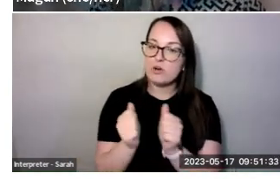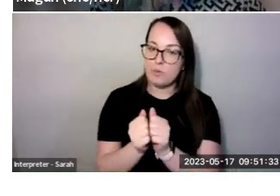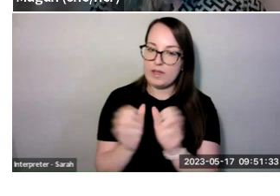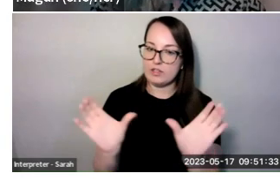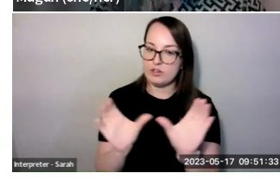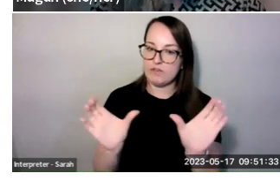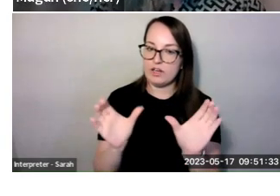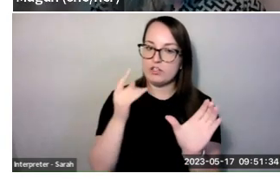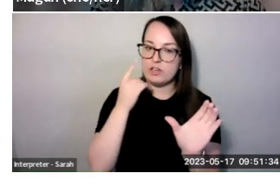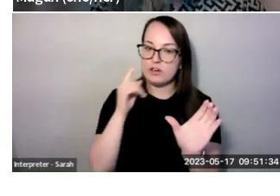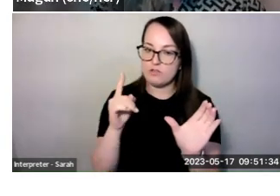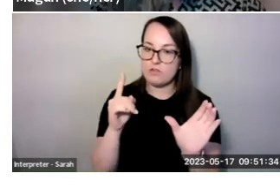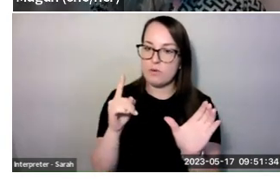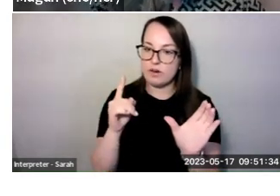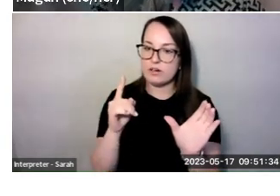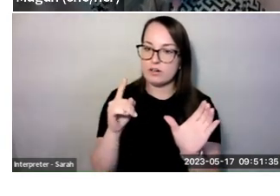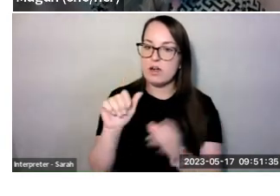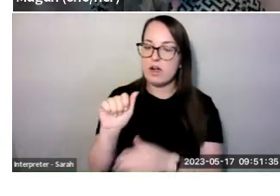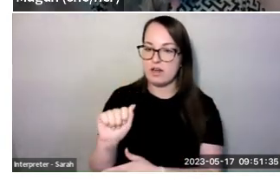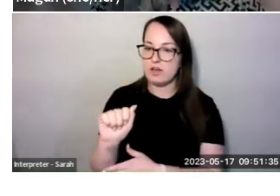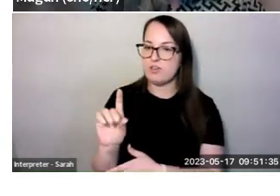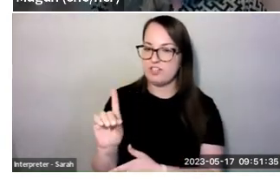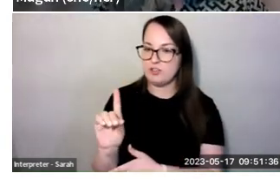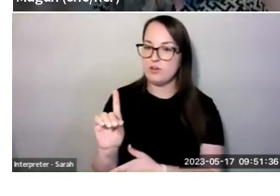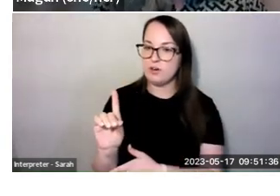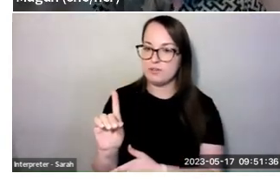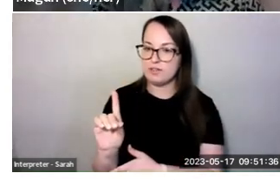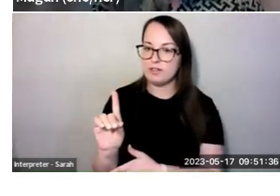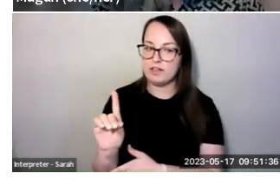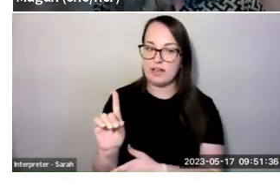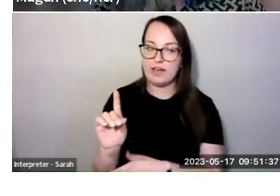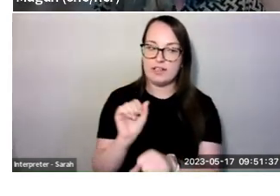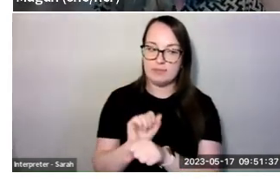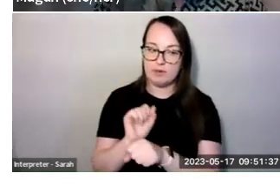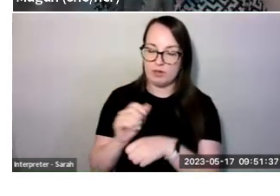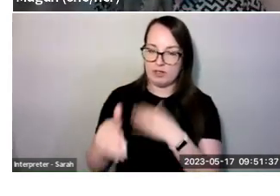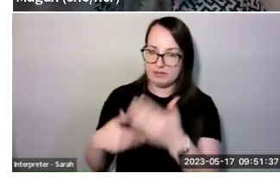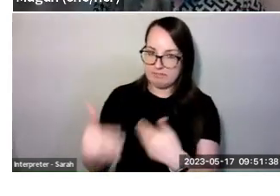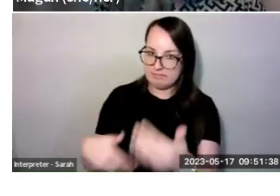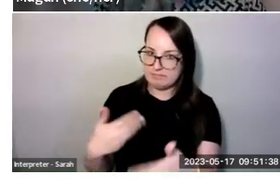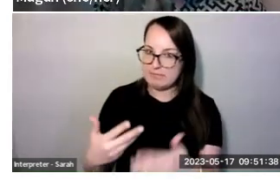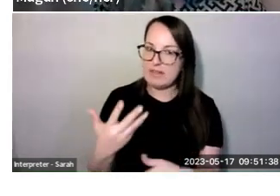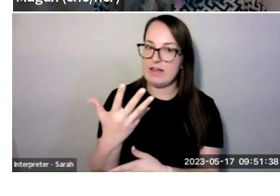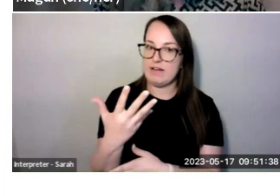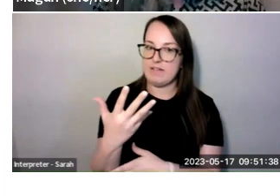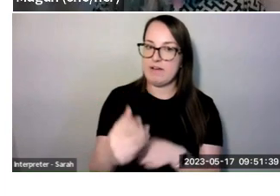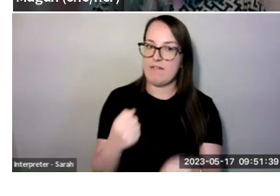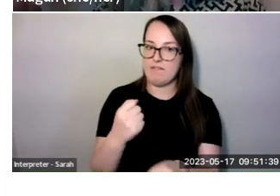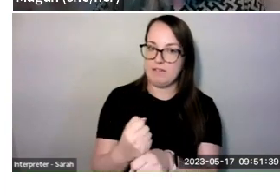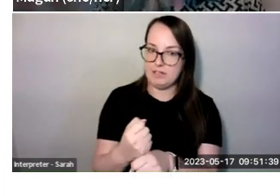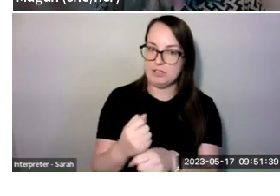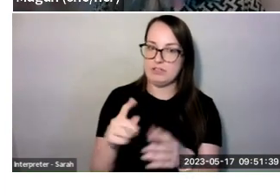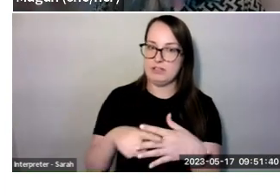ACVREP, that is -- REP -- that is working onsetter occasion for audio description and have been working on it